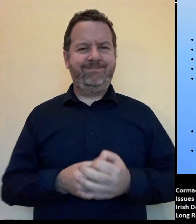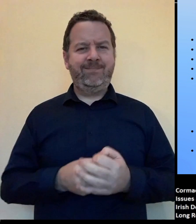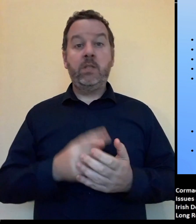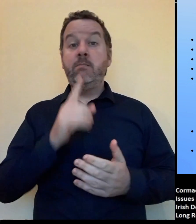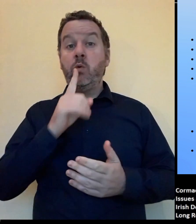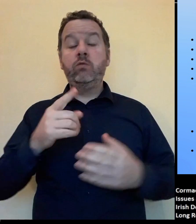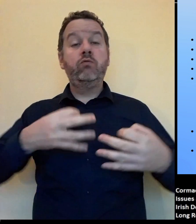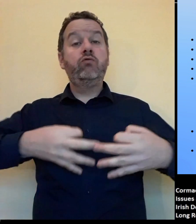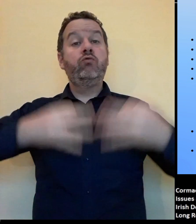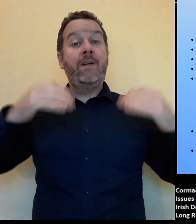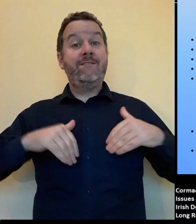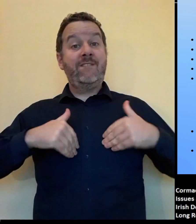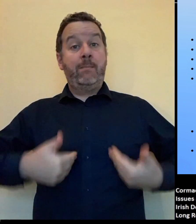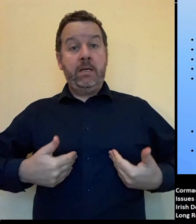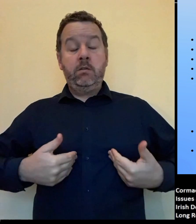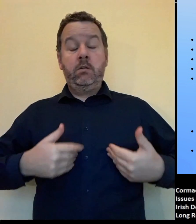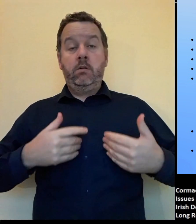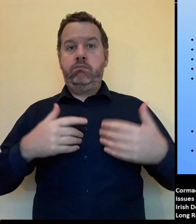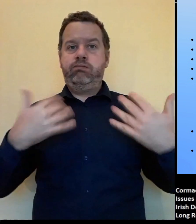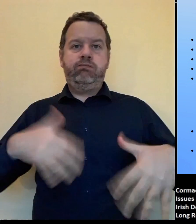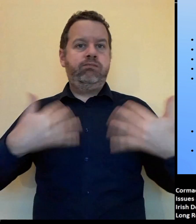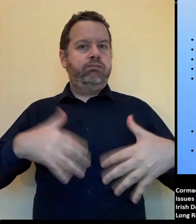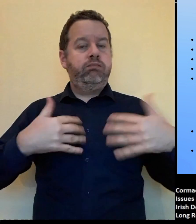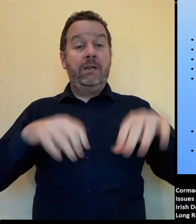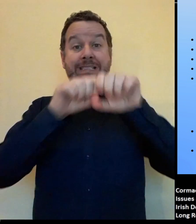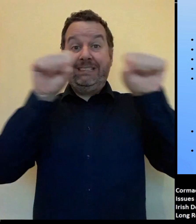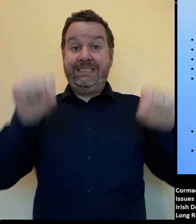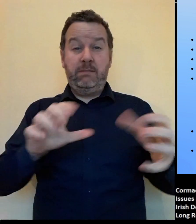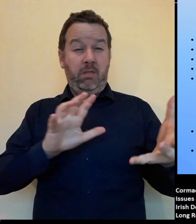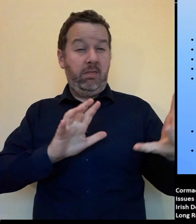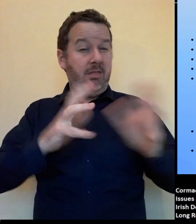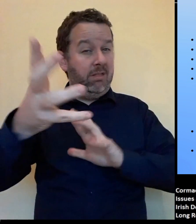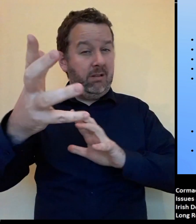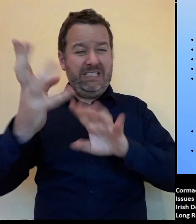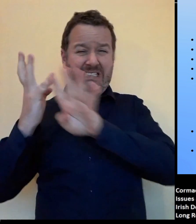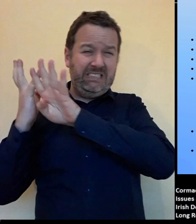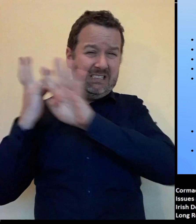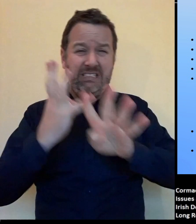However the Great Famine severely tested this entire system to breaking point.